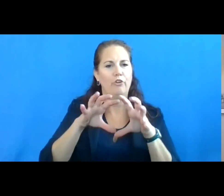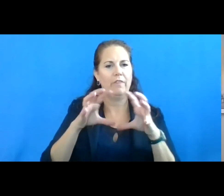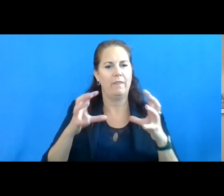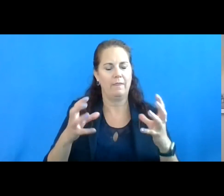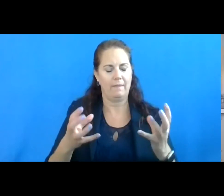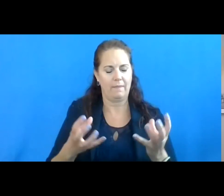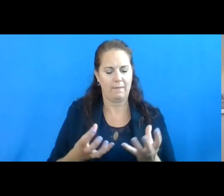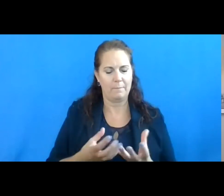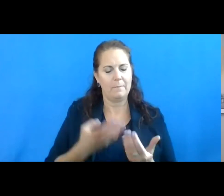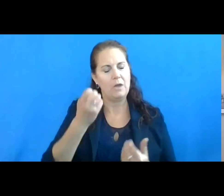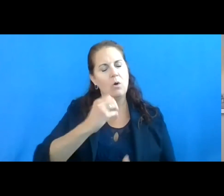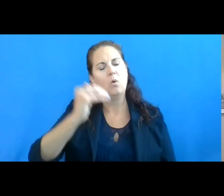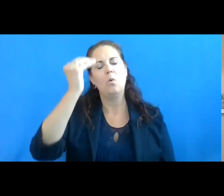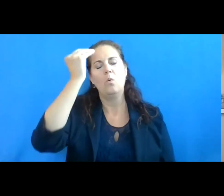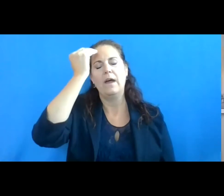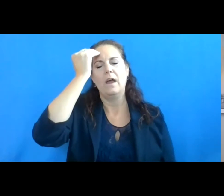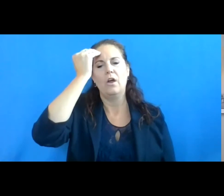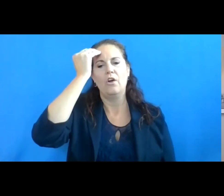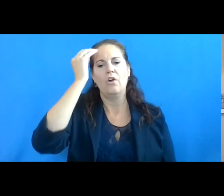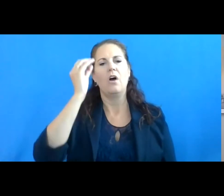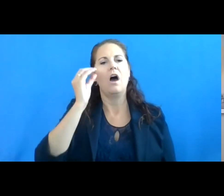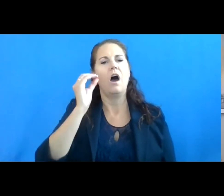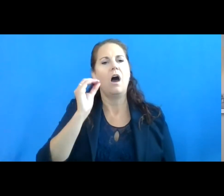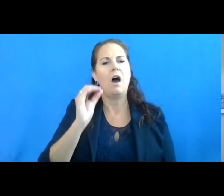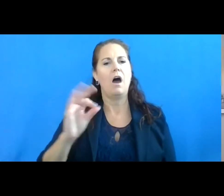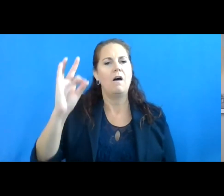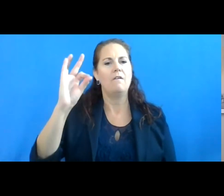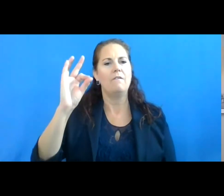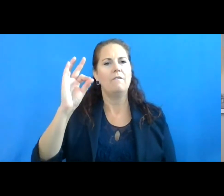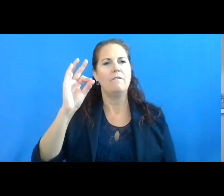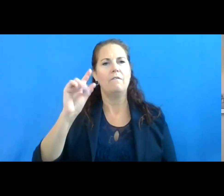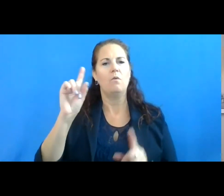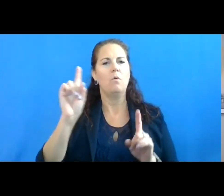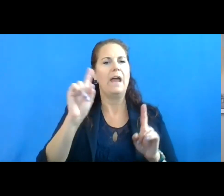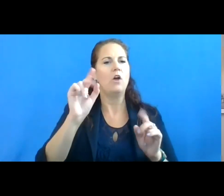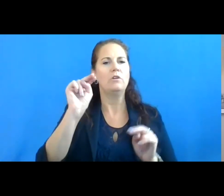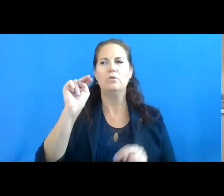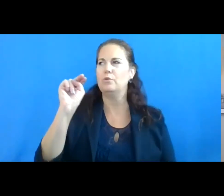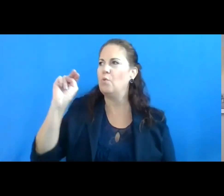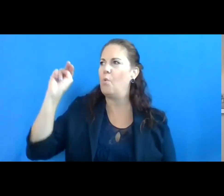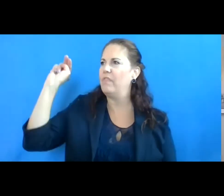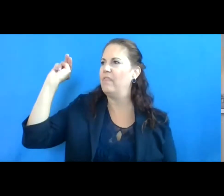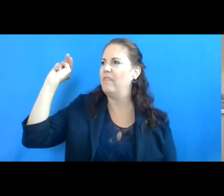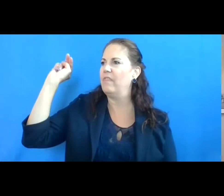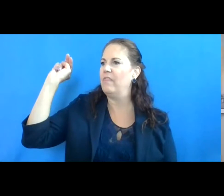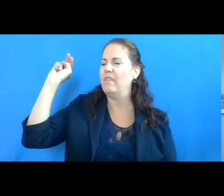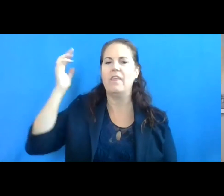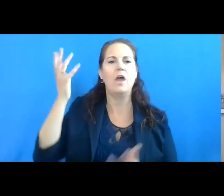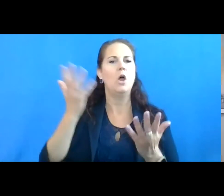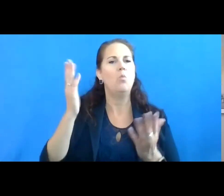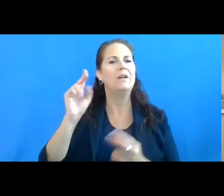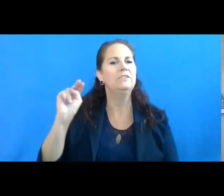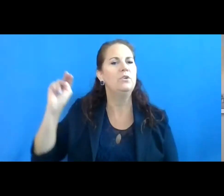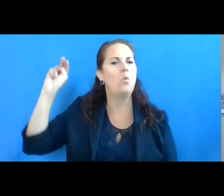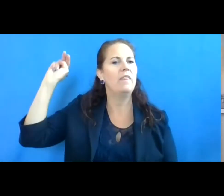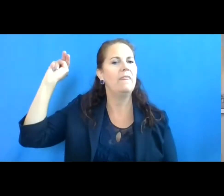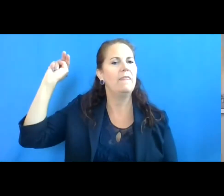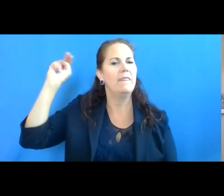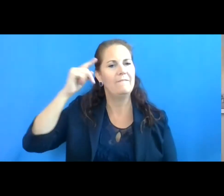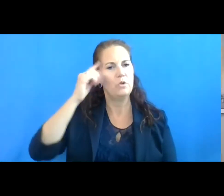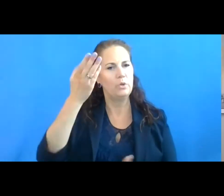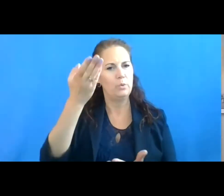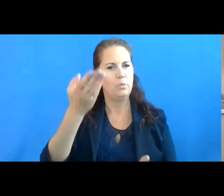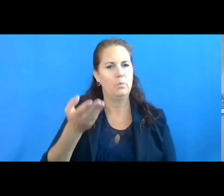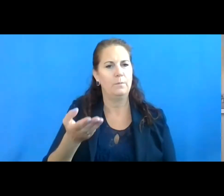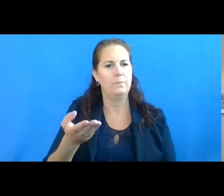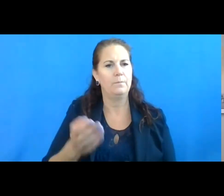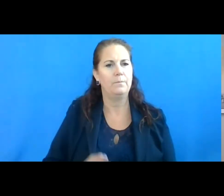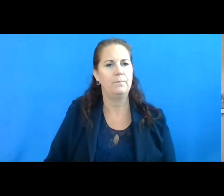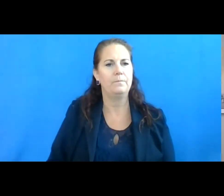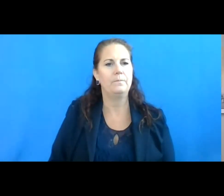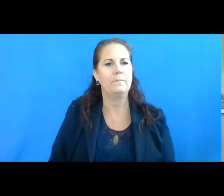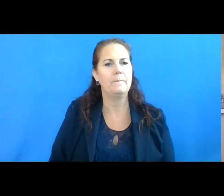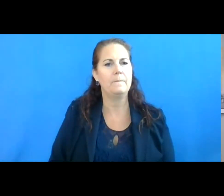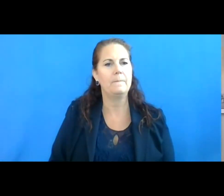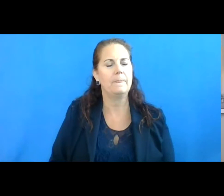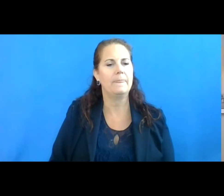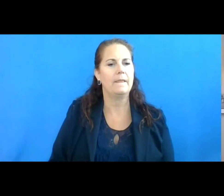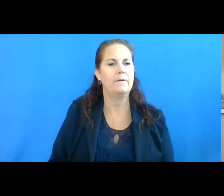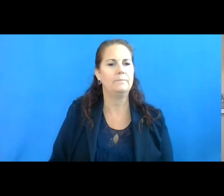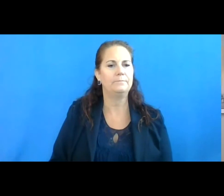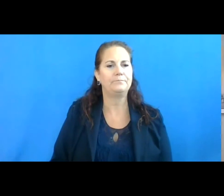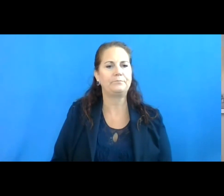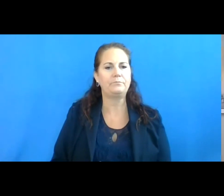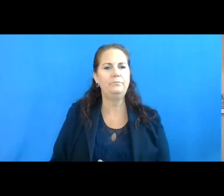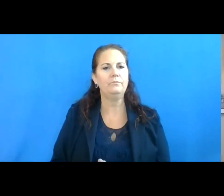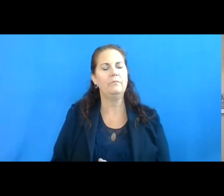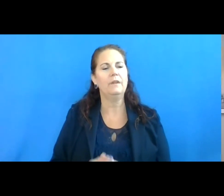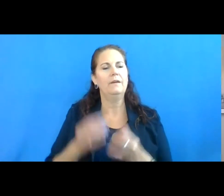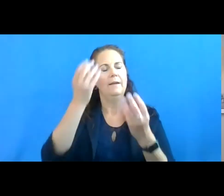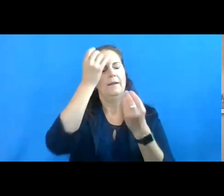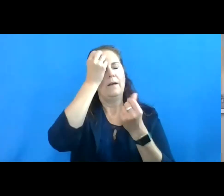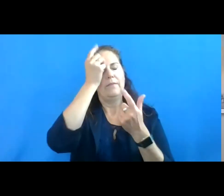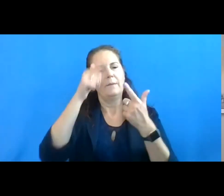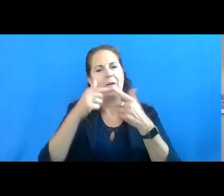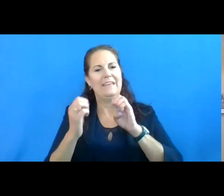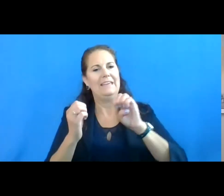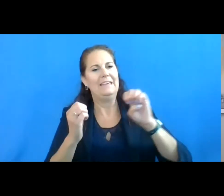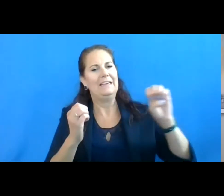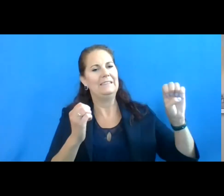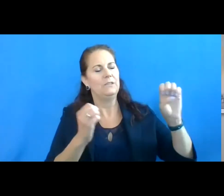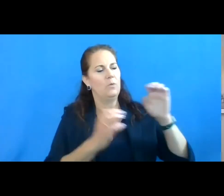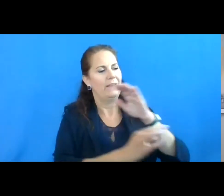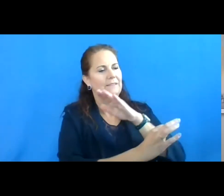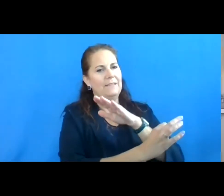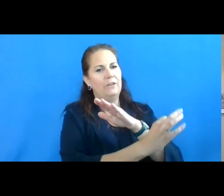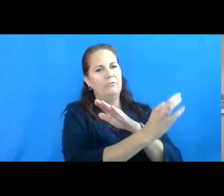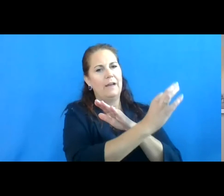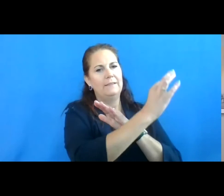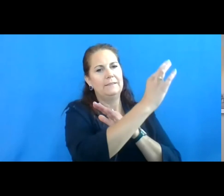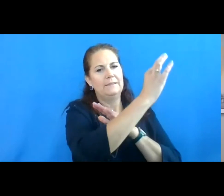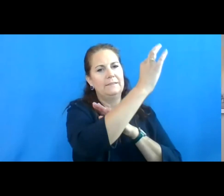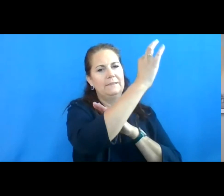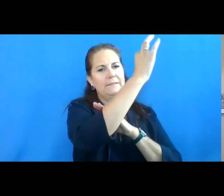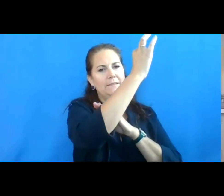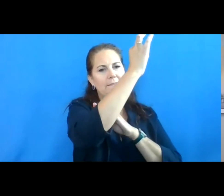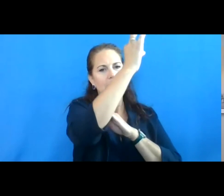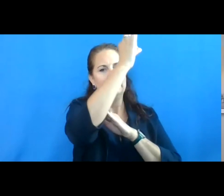And aware of the direction to the north and what's there, to the east where the sun rises,